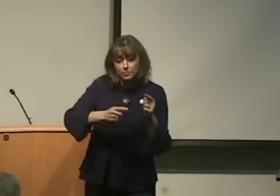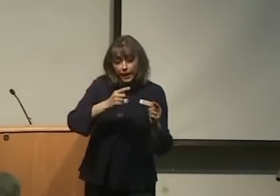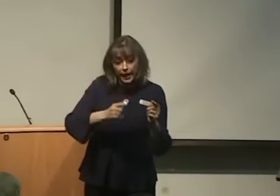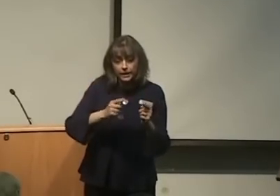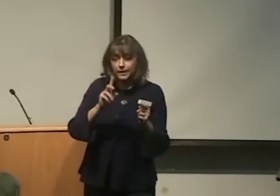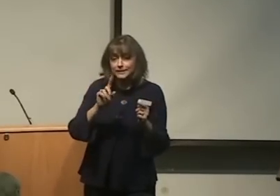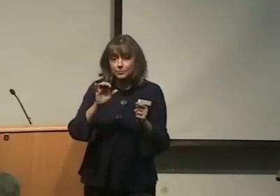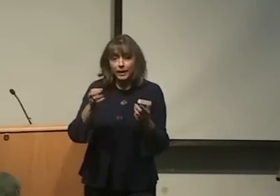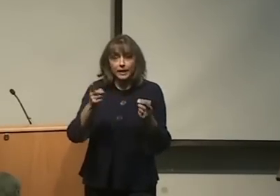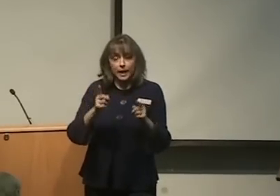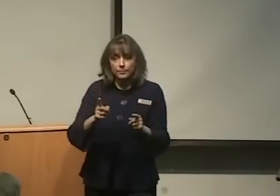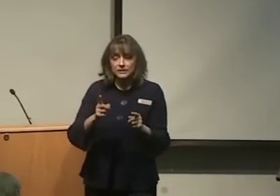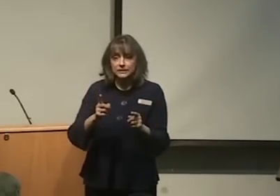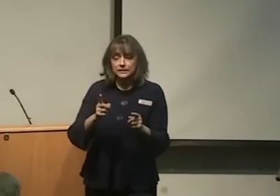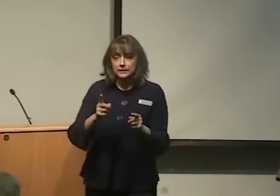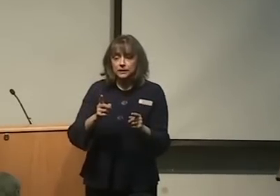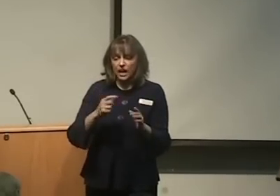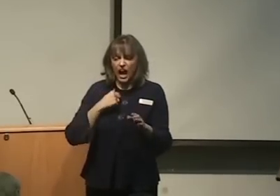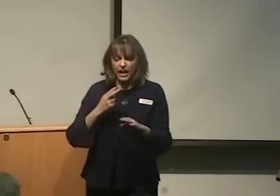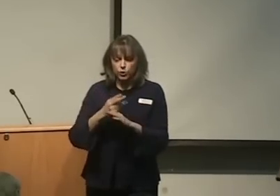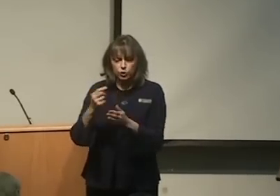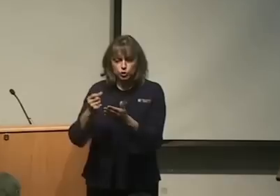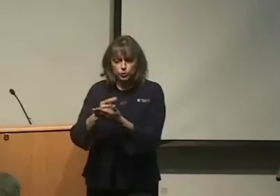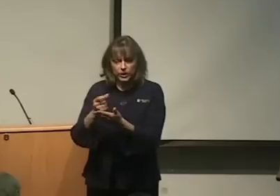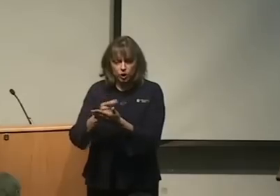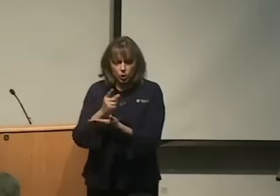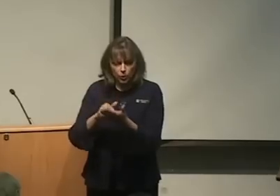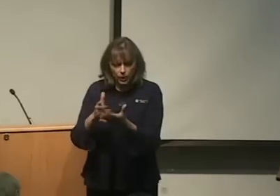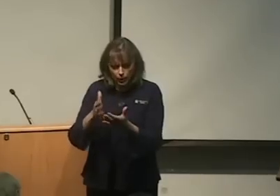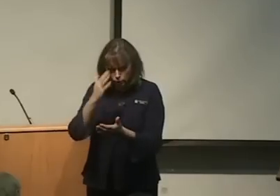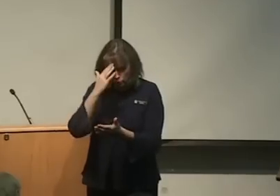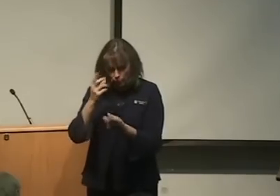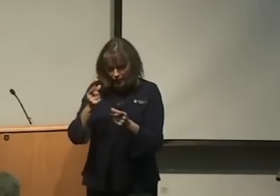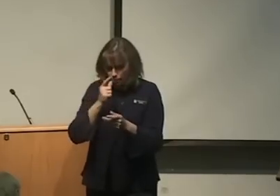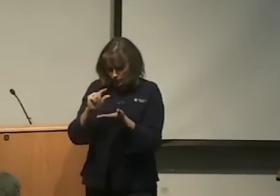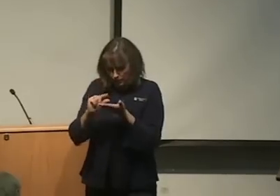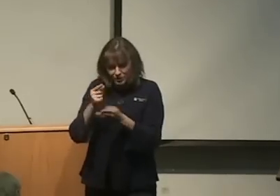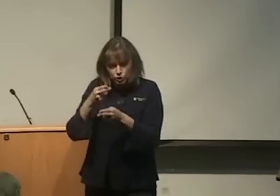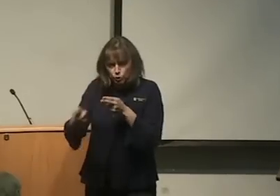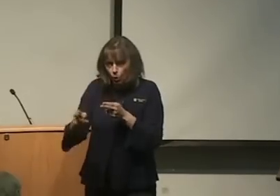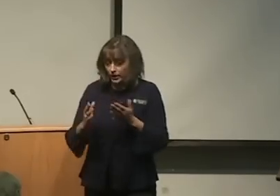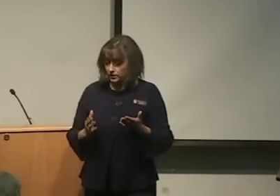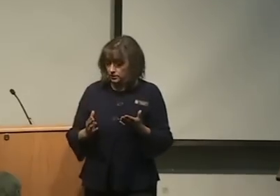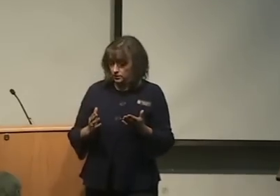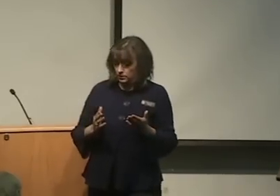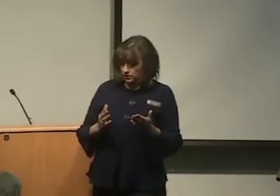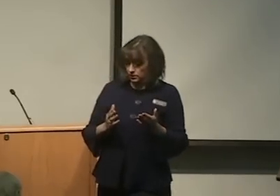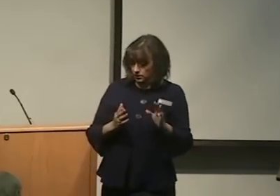but they're short. So, hey, does half time have any relationship to what we talked about in class on Tuesday?